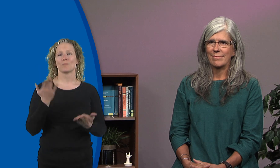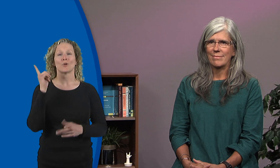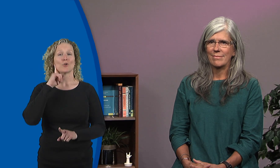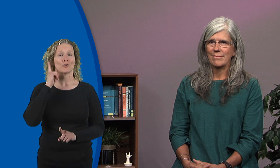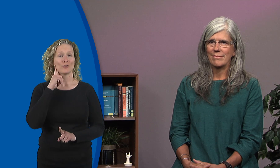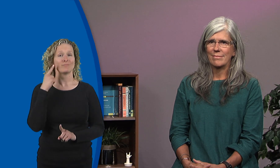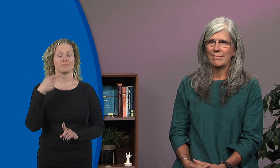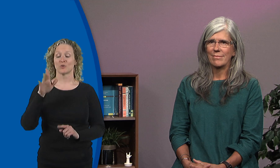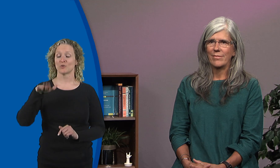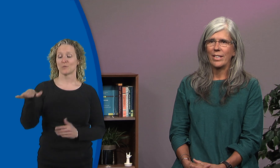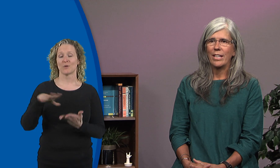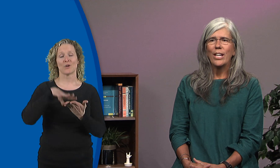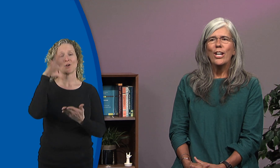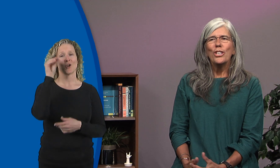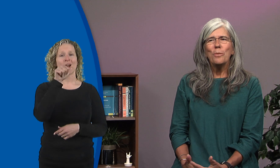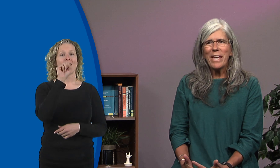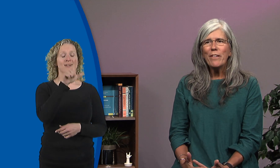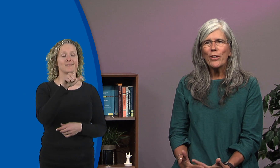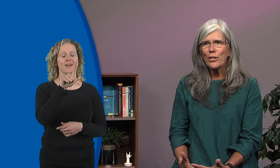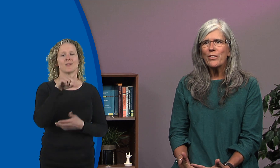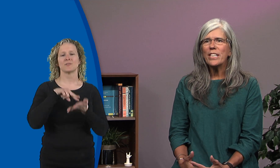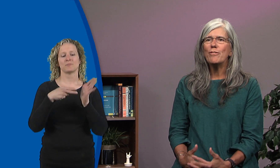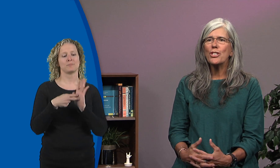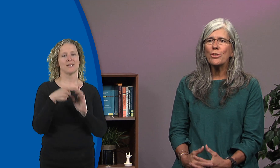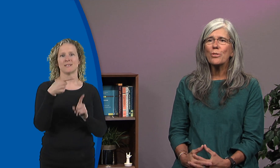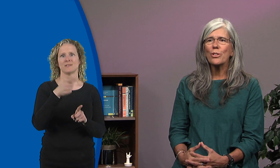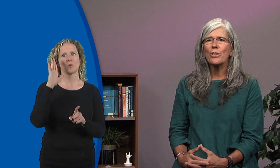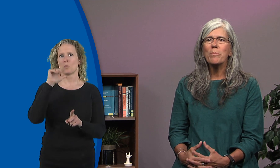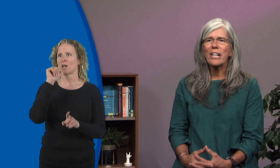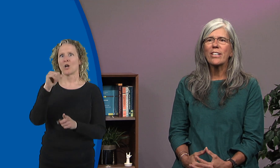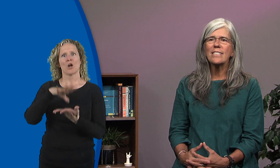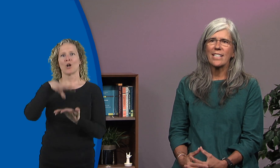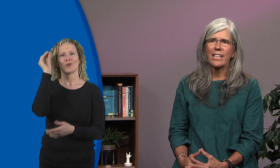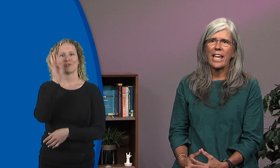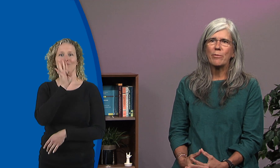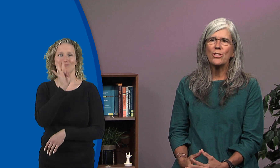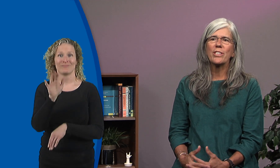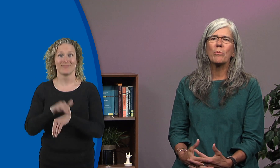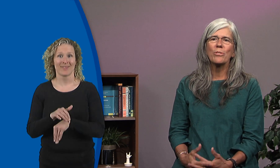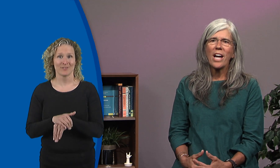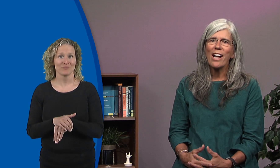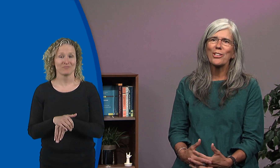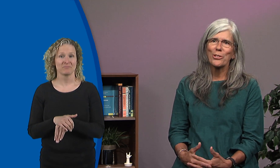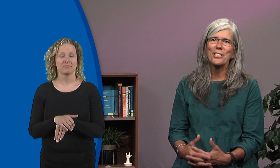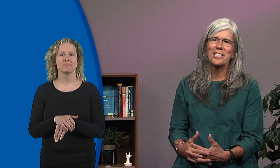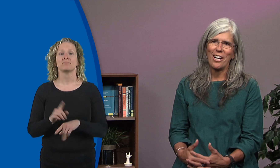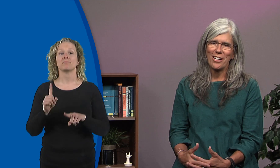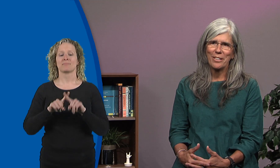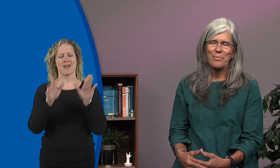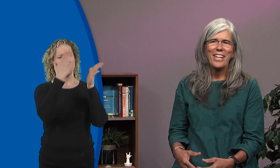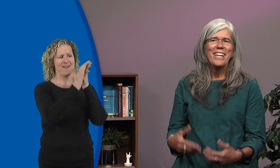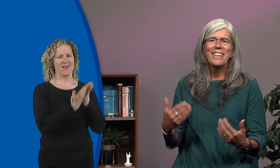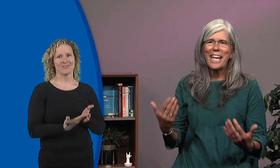You may have heard that if children learn American Sign Language, they will not learn to talk.